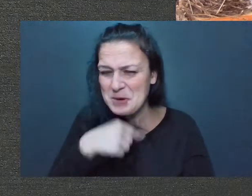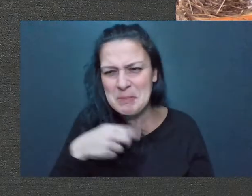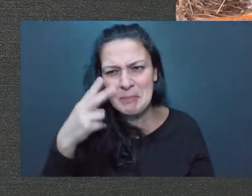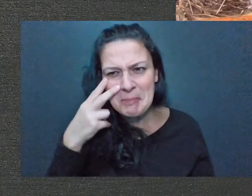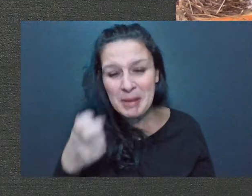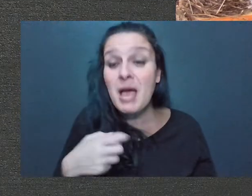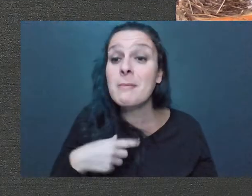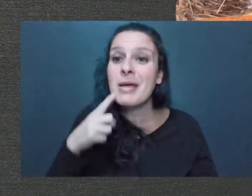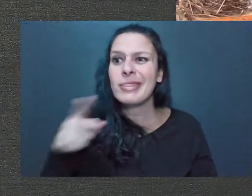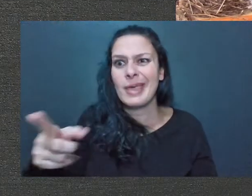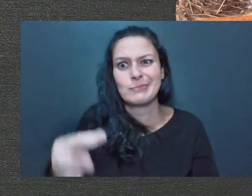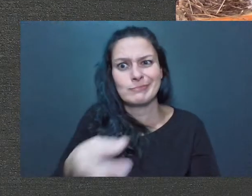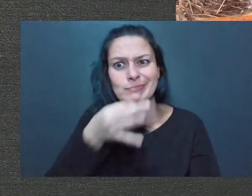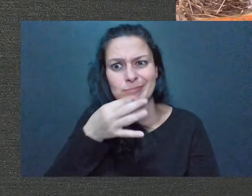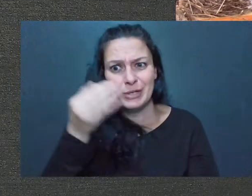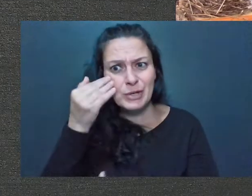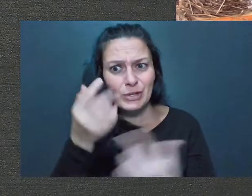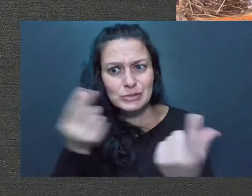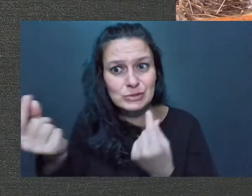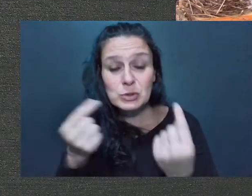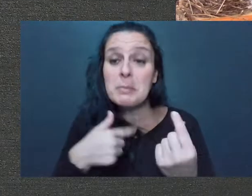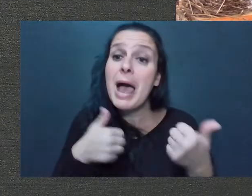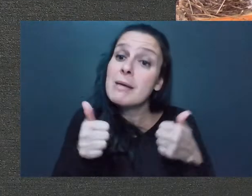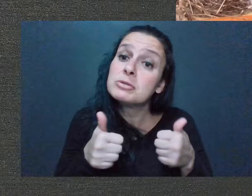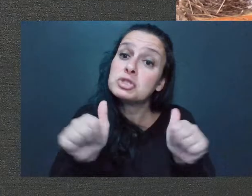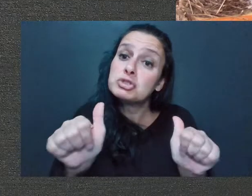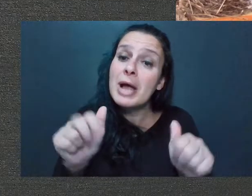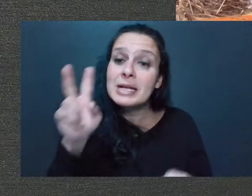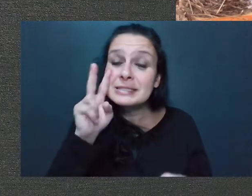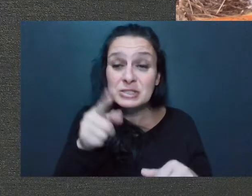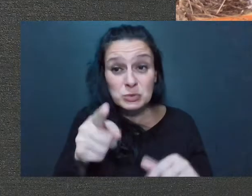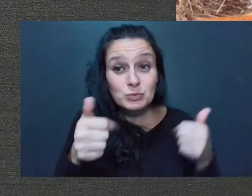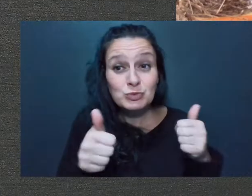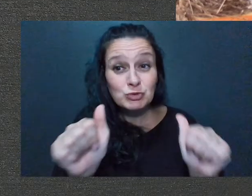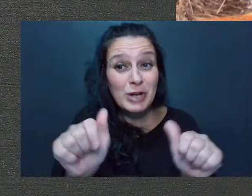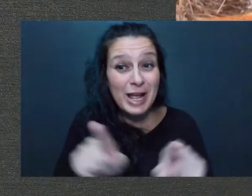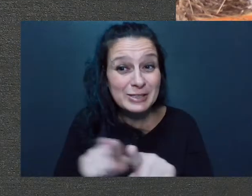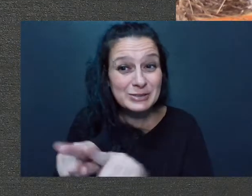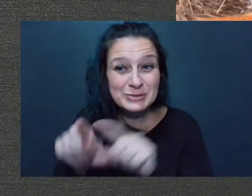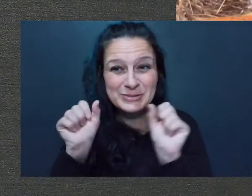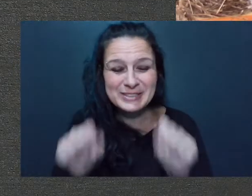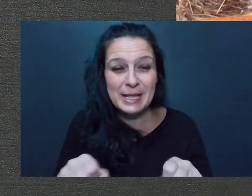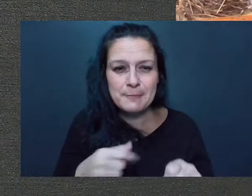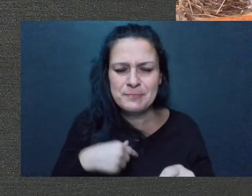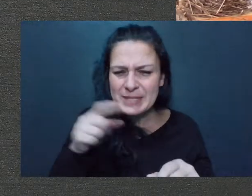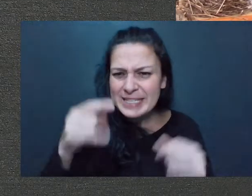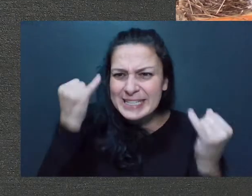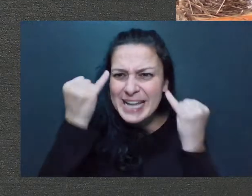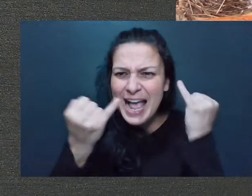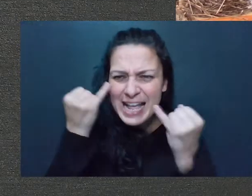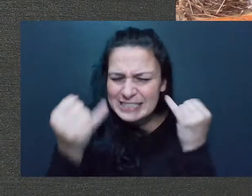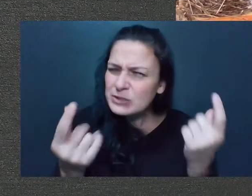They're so good at it, but I'm gonna try and I think you guys should try it too. And if you want to get some ideas of things